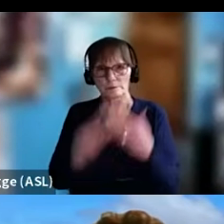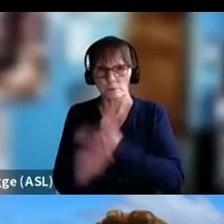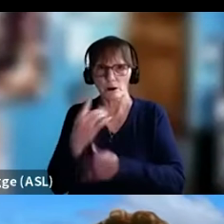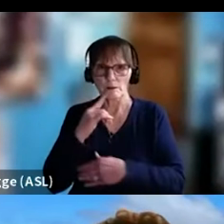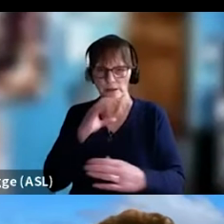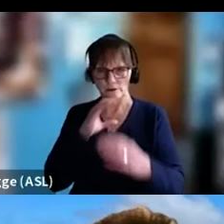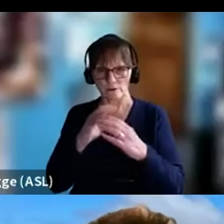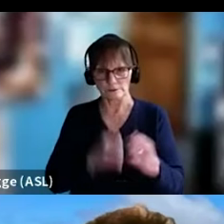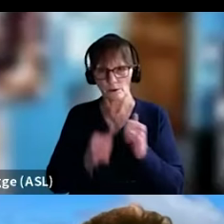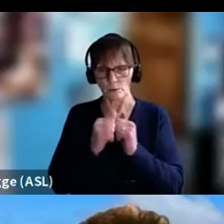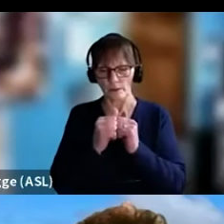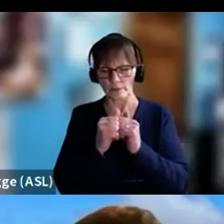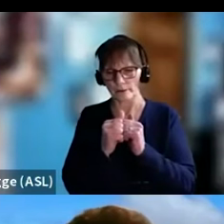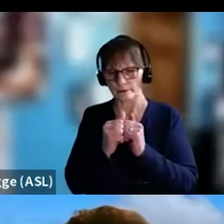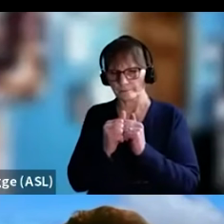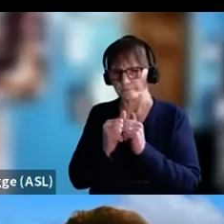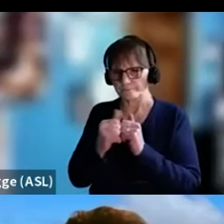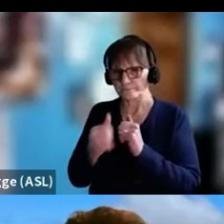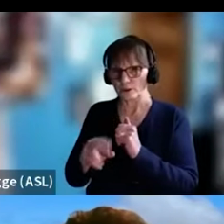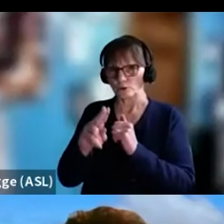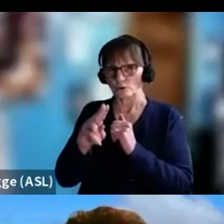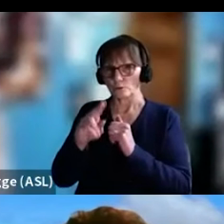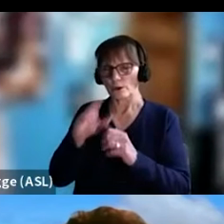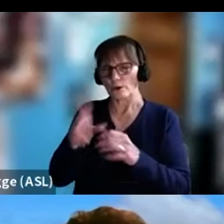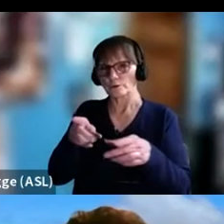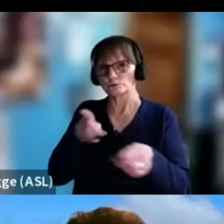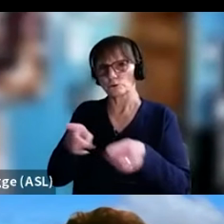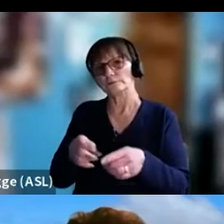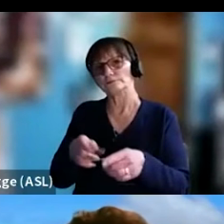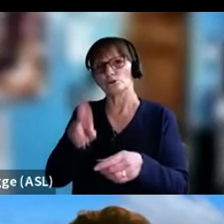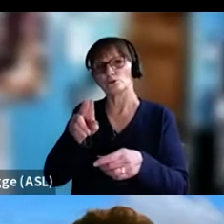with the director of US Aging and Dr. Yolanda Stevens